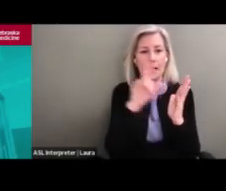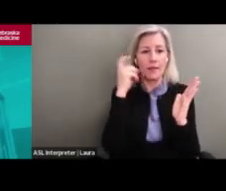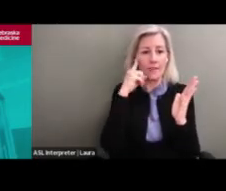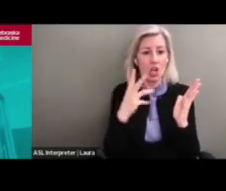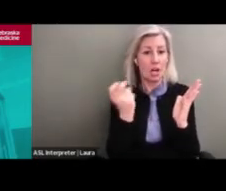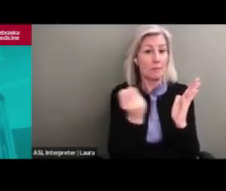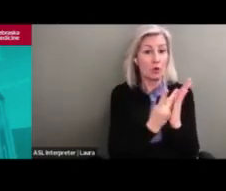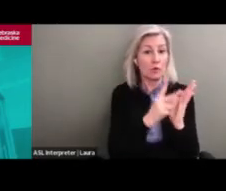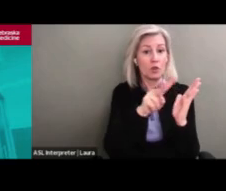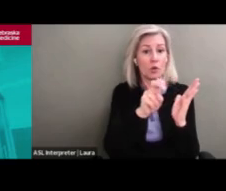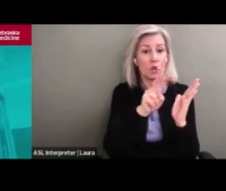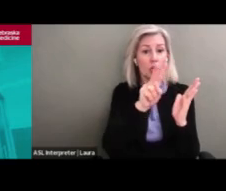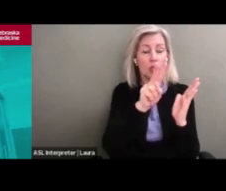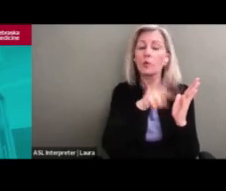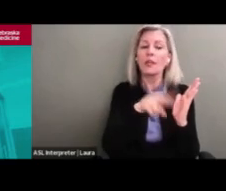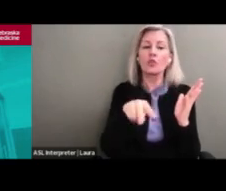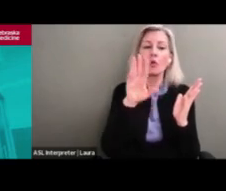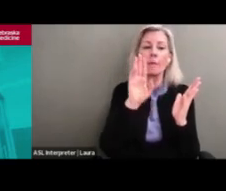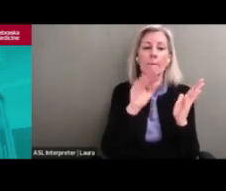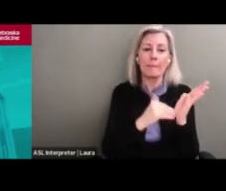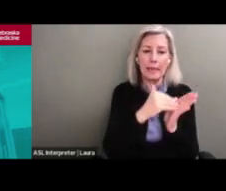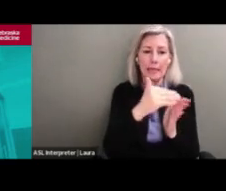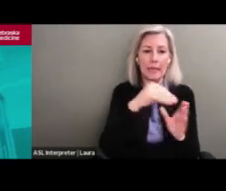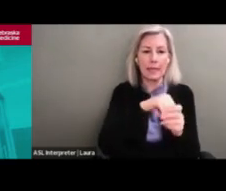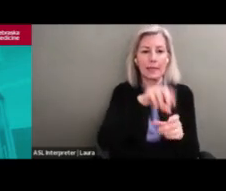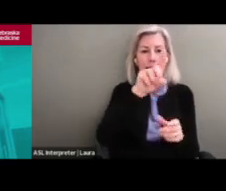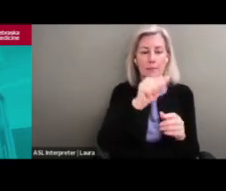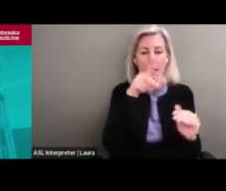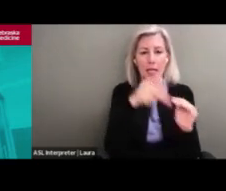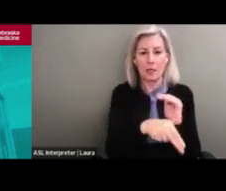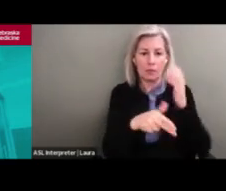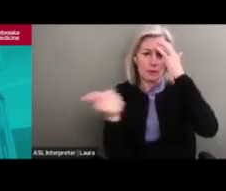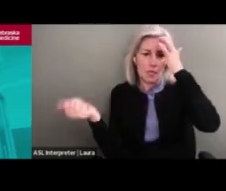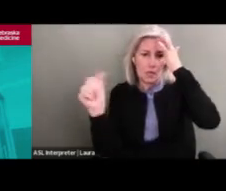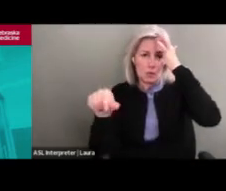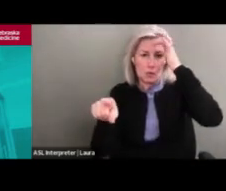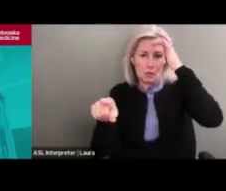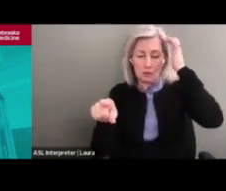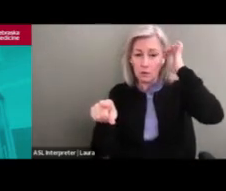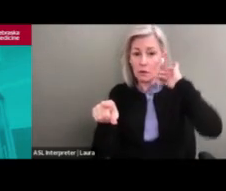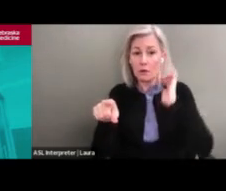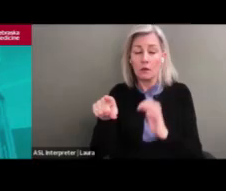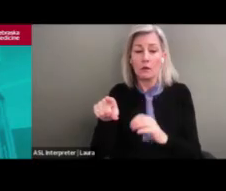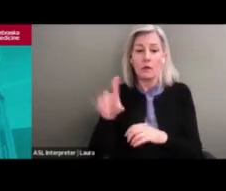Two articles from the Idaho capital sun are featured on this page. One article indicates that the Idaho Governor just approved